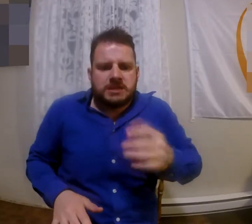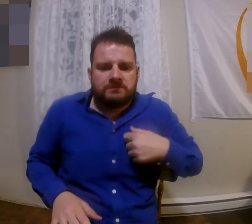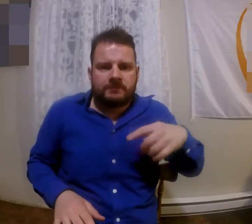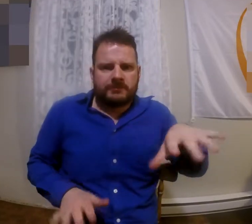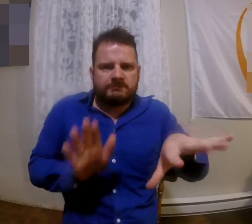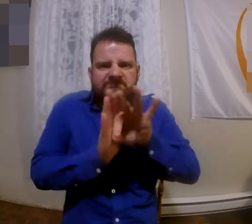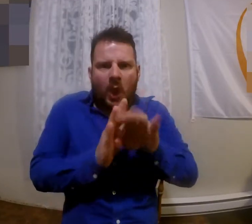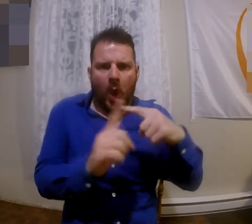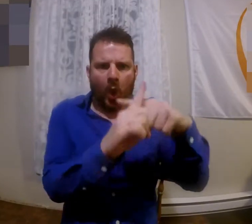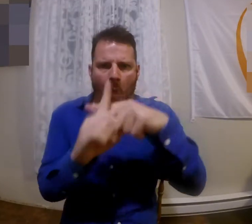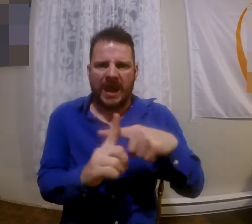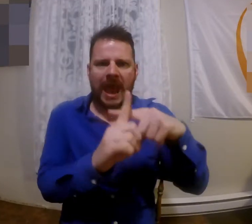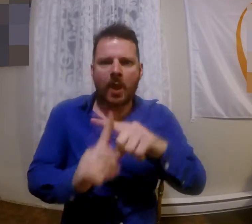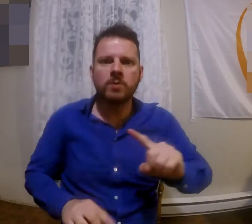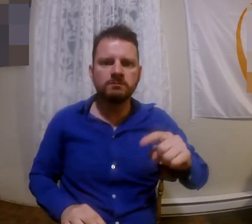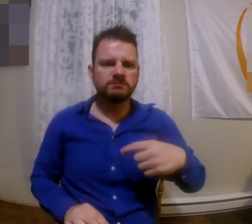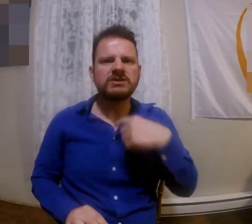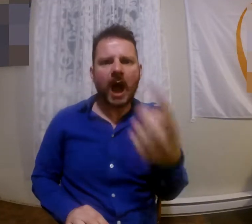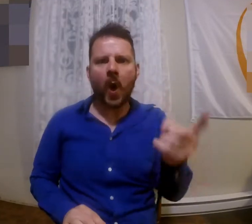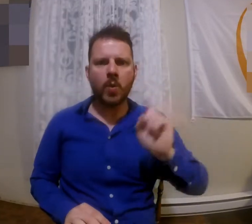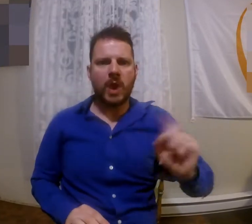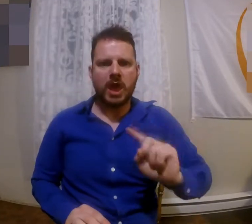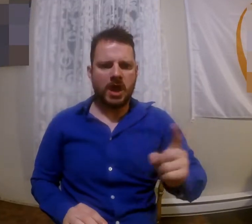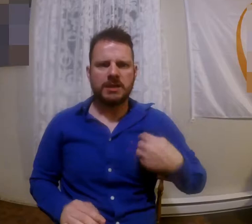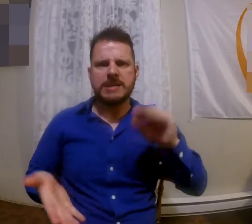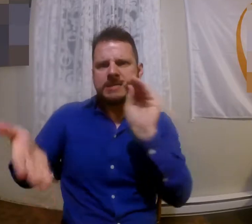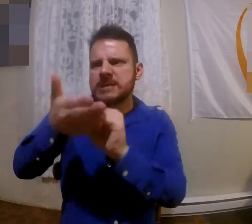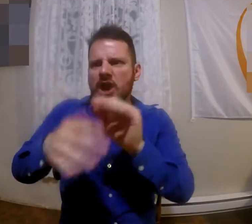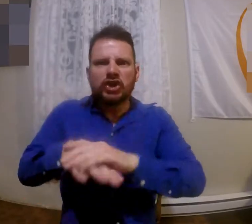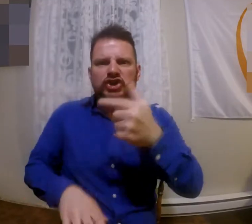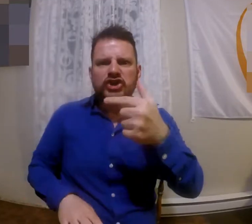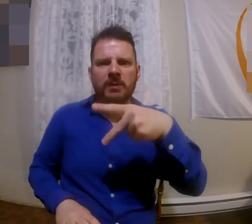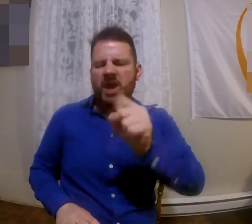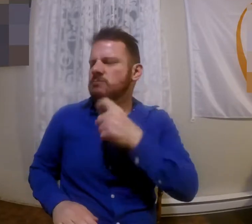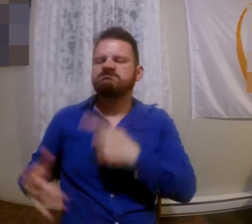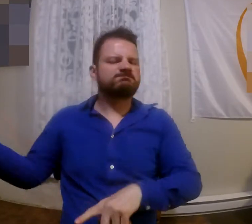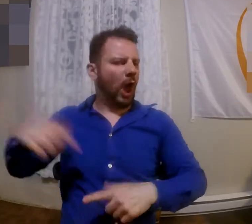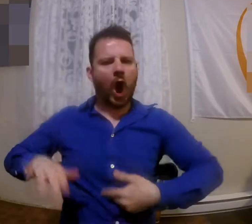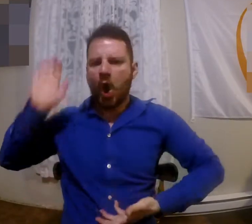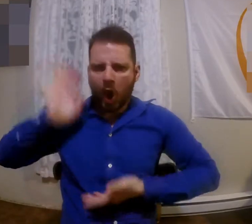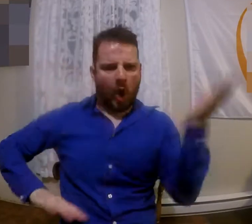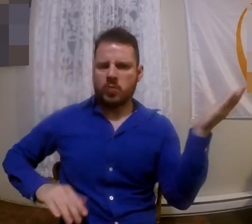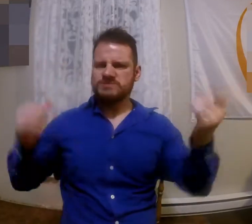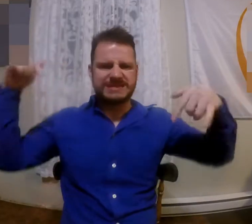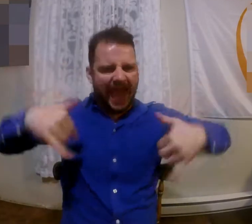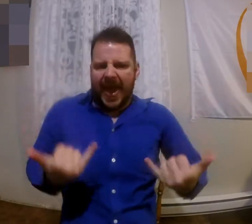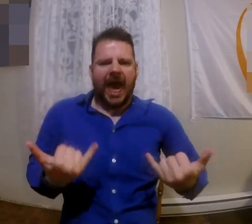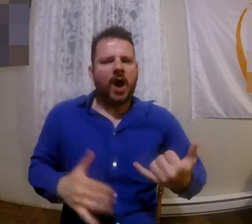I got the coordinate for the location and entered on my GPS. I told Matt that we gotta go now!